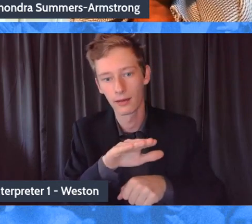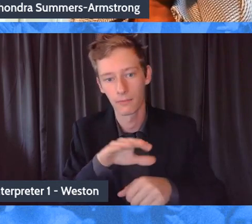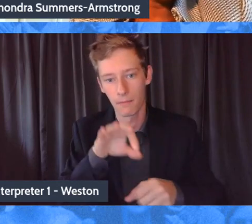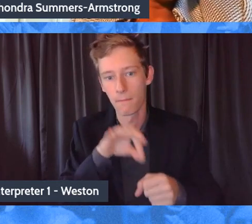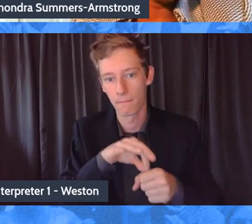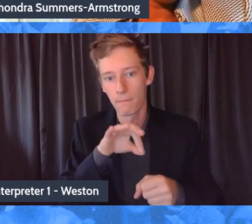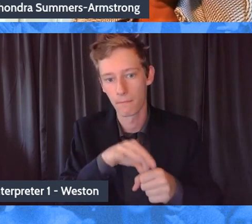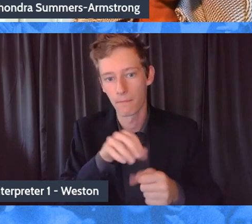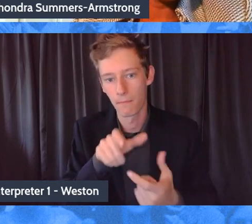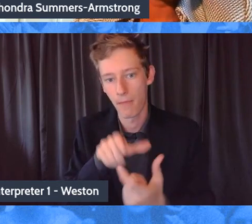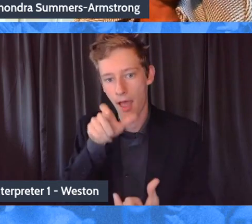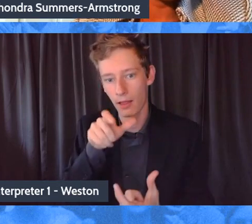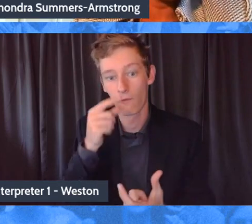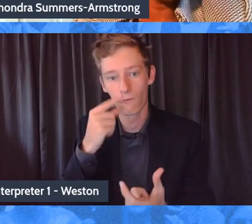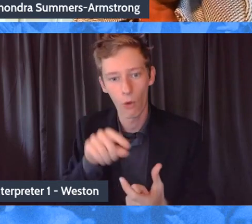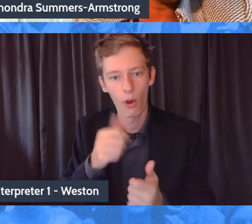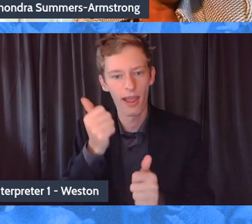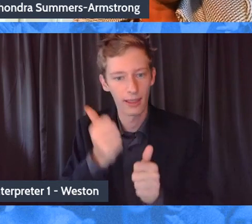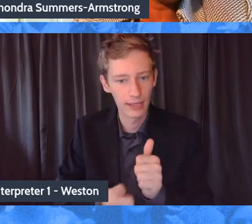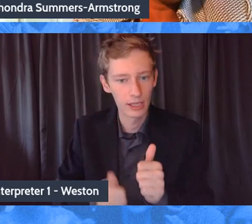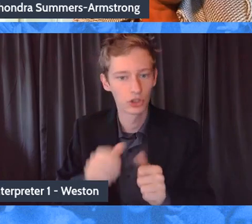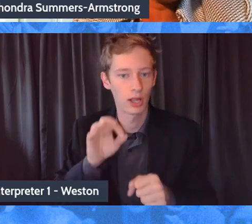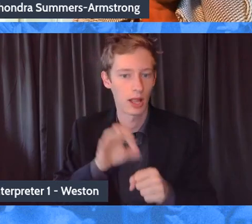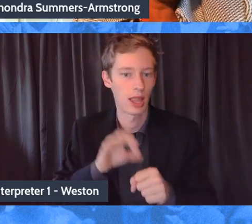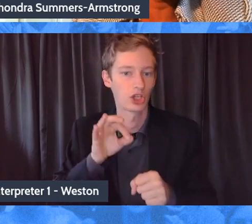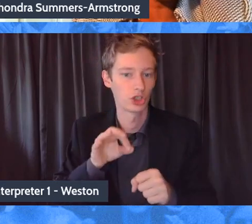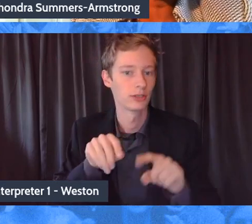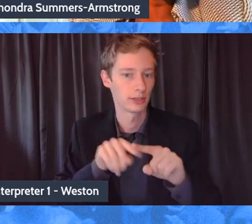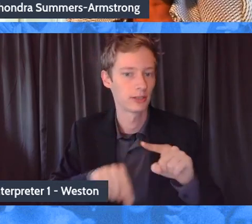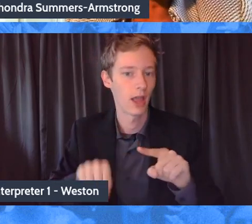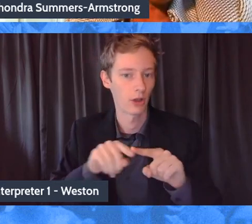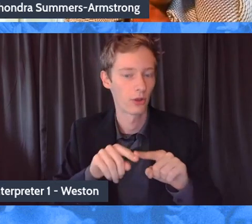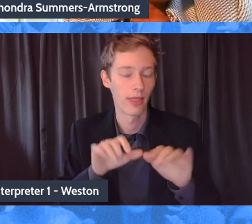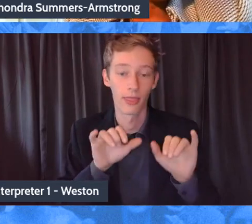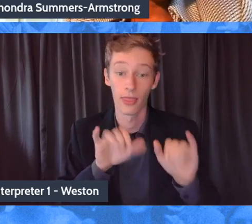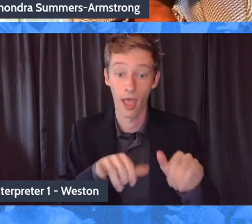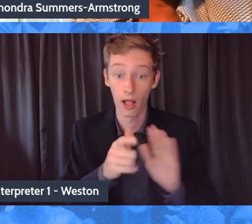And that was monumental legislation brought by at the